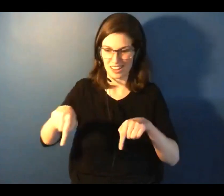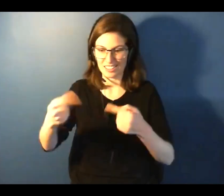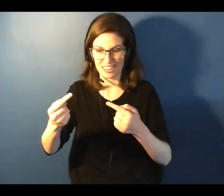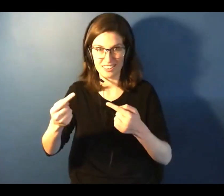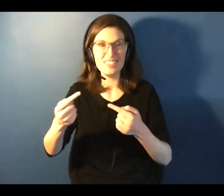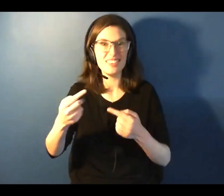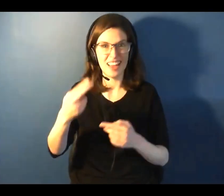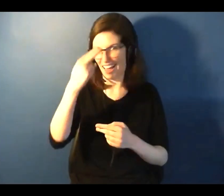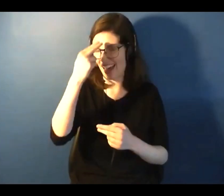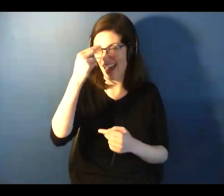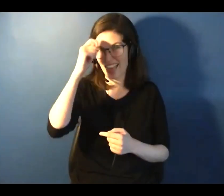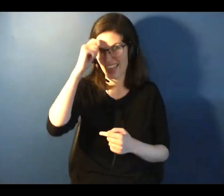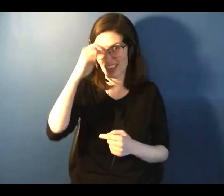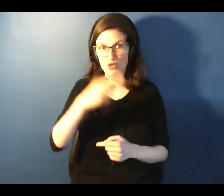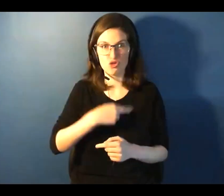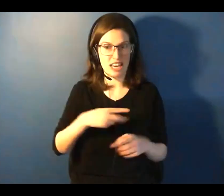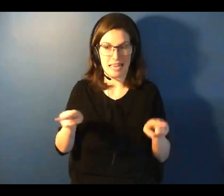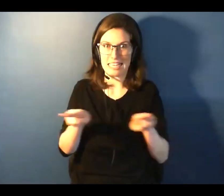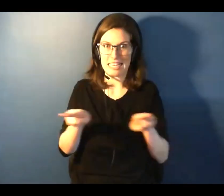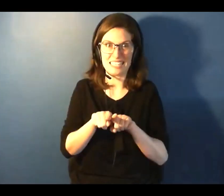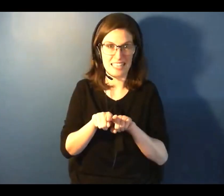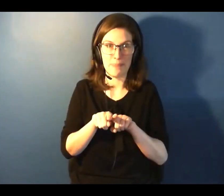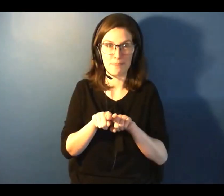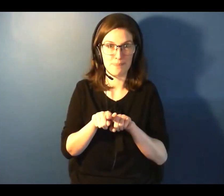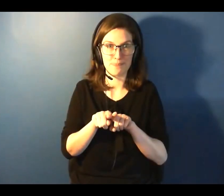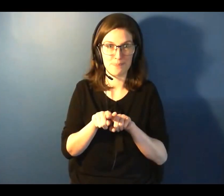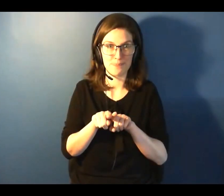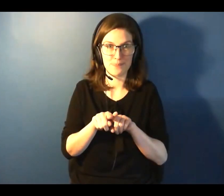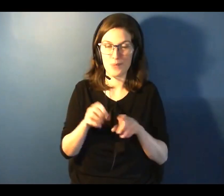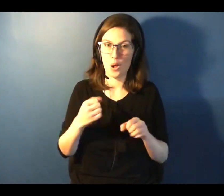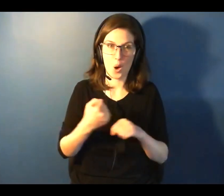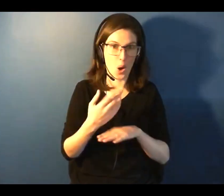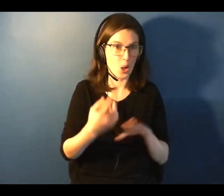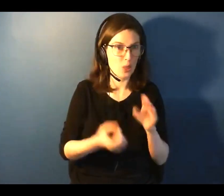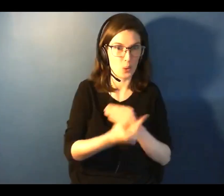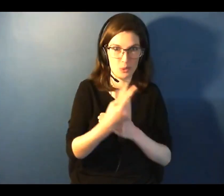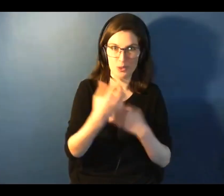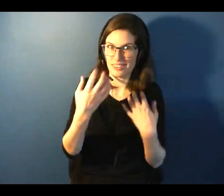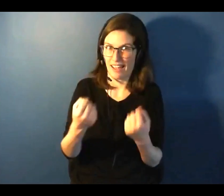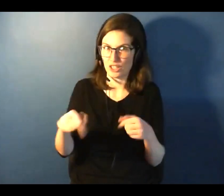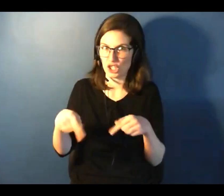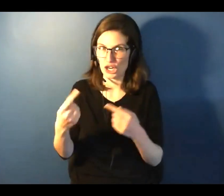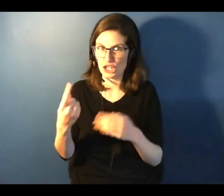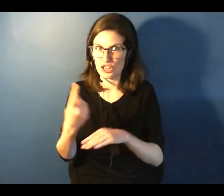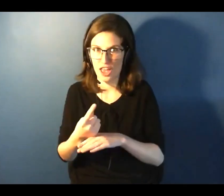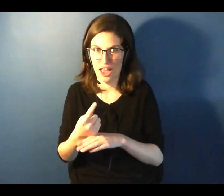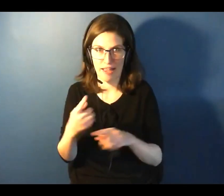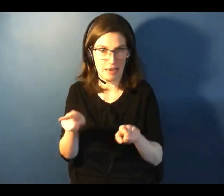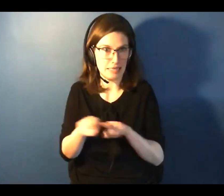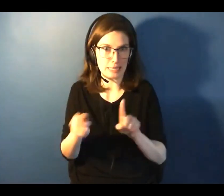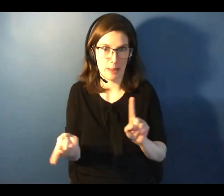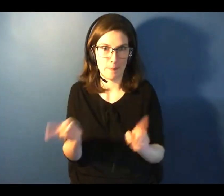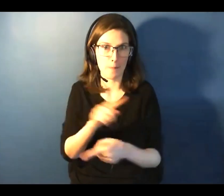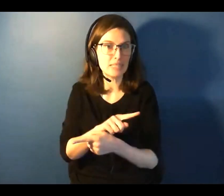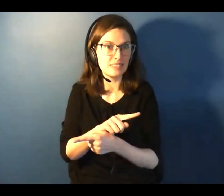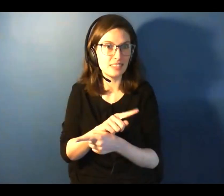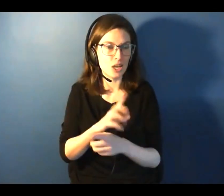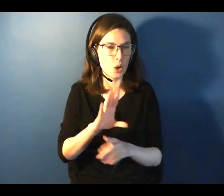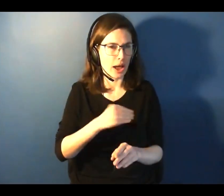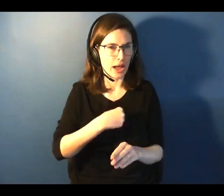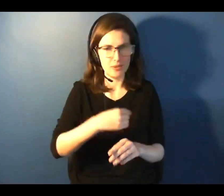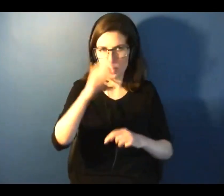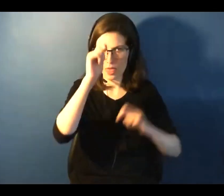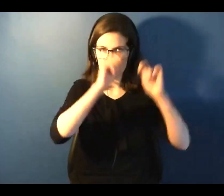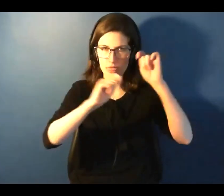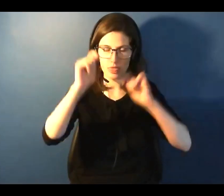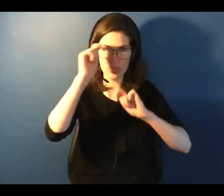I think most theatre-makers feel that way. You, you have to consider your challenges to